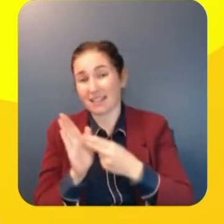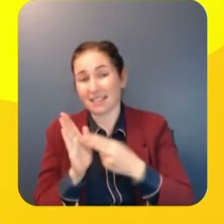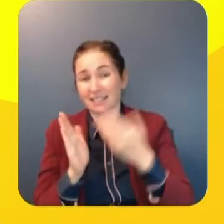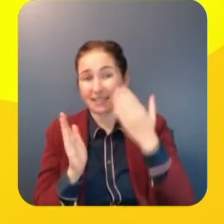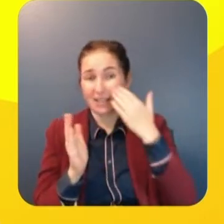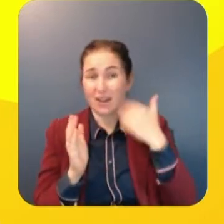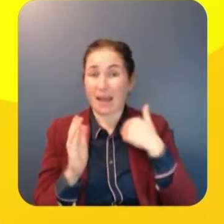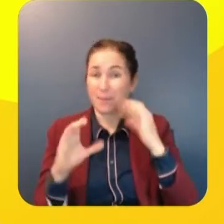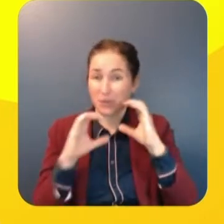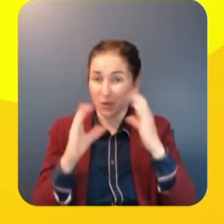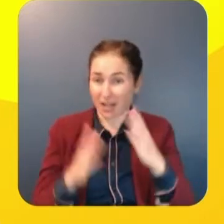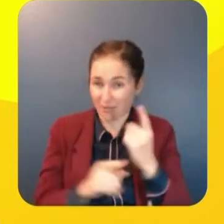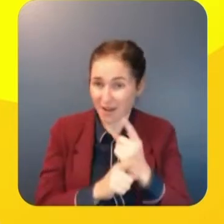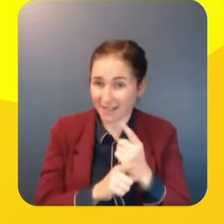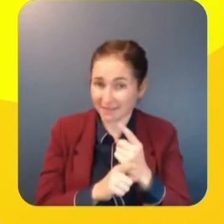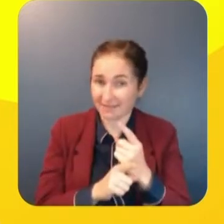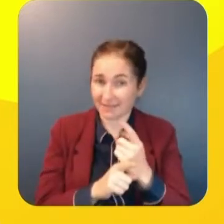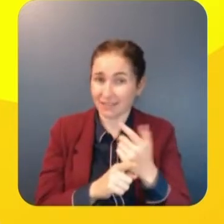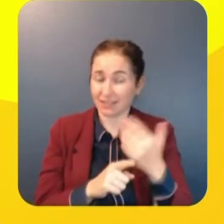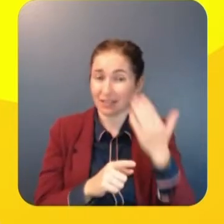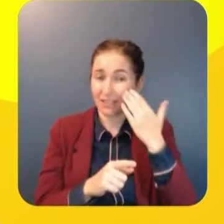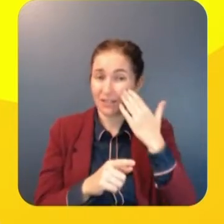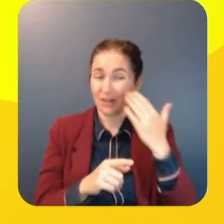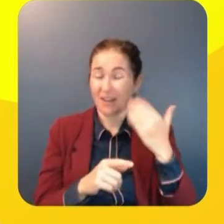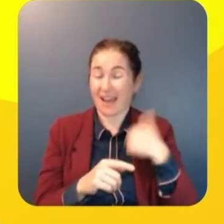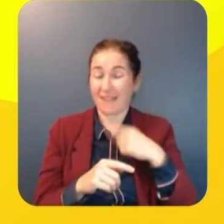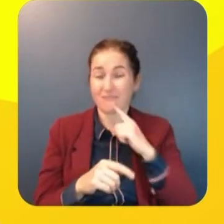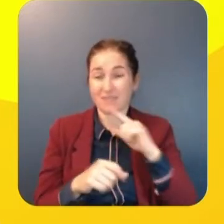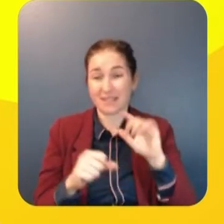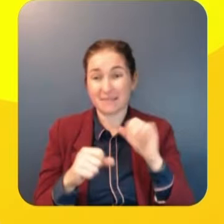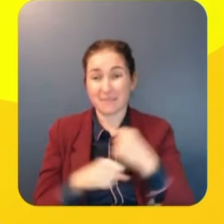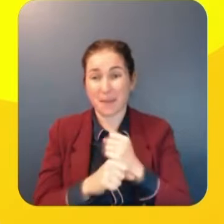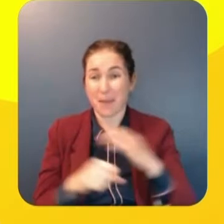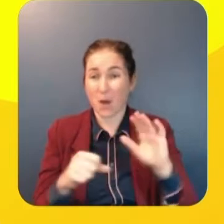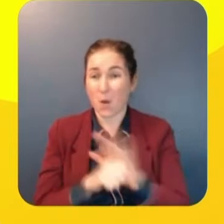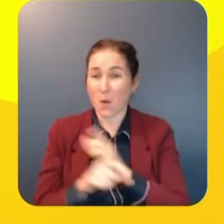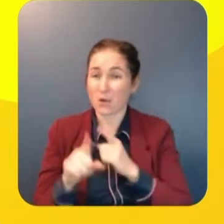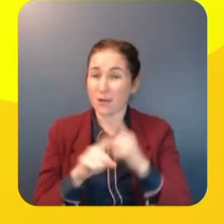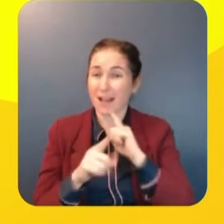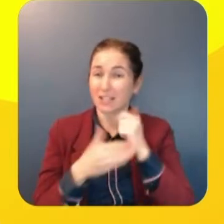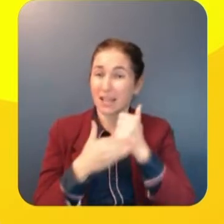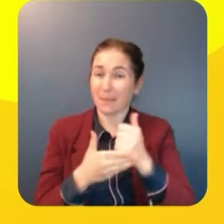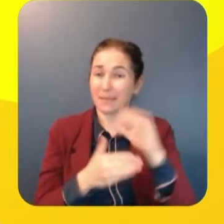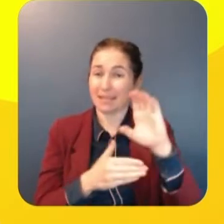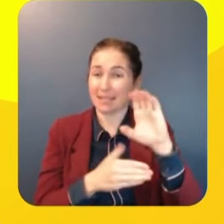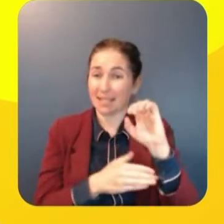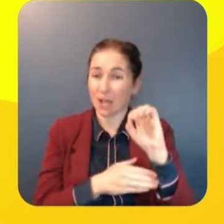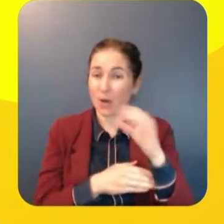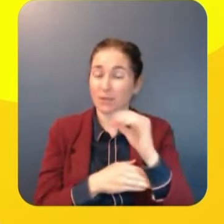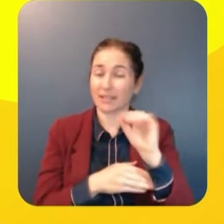So, I'm in an entire career of actually helping CEOs and other leaders exhibit same-ish behaviors.